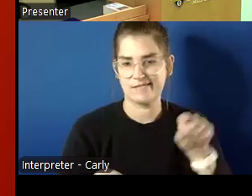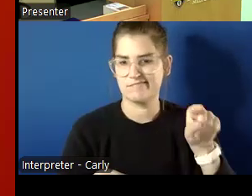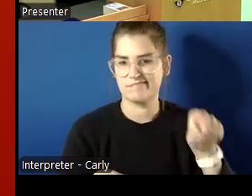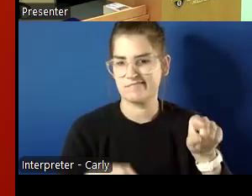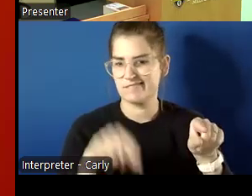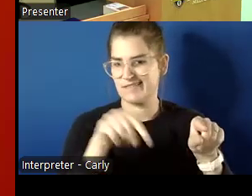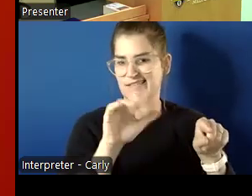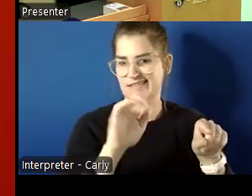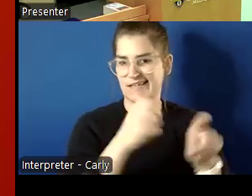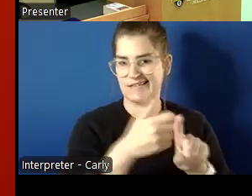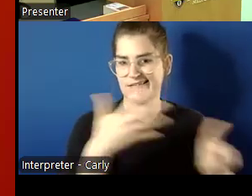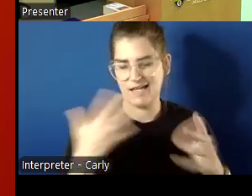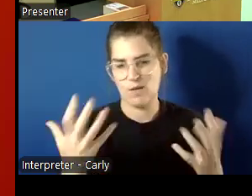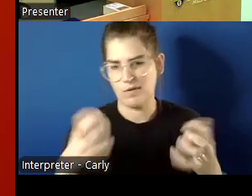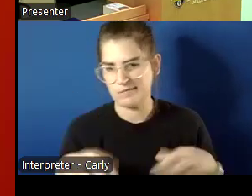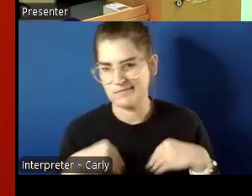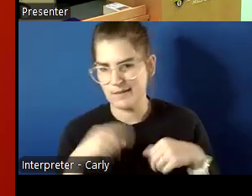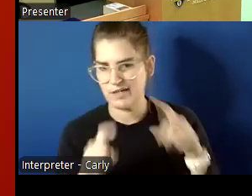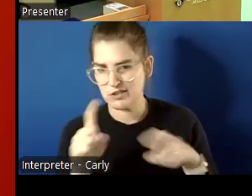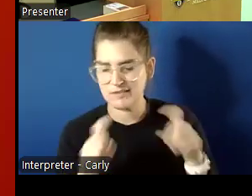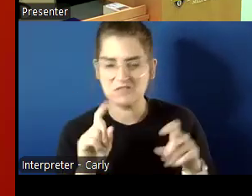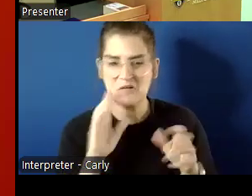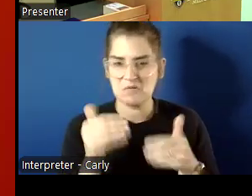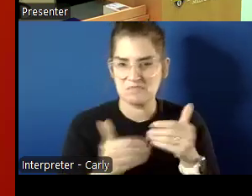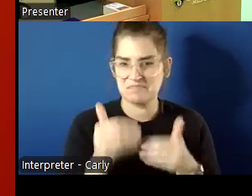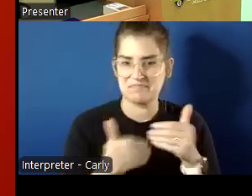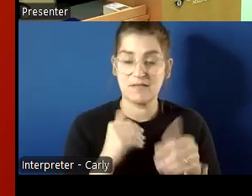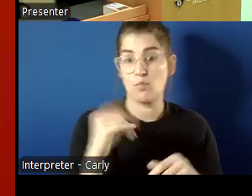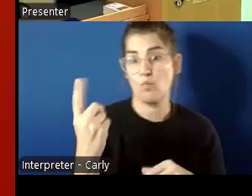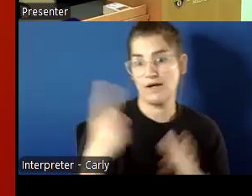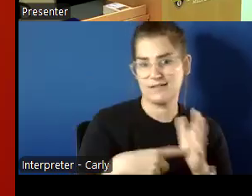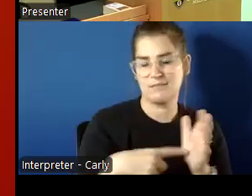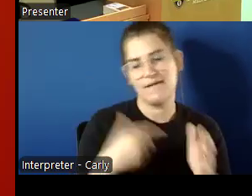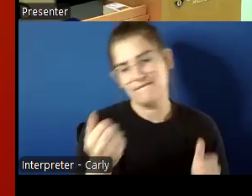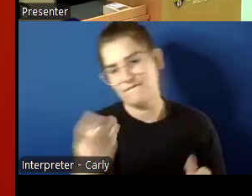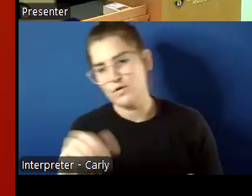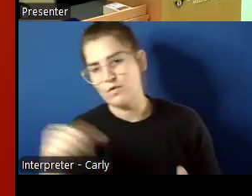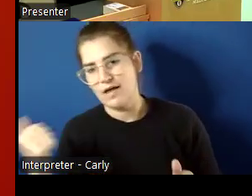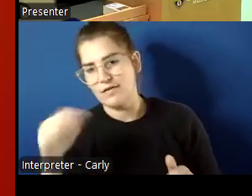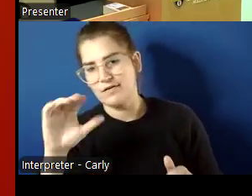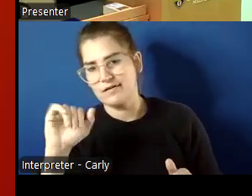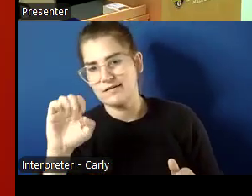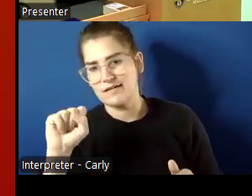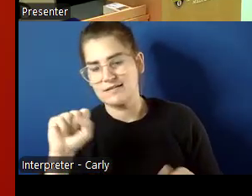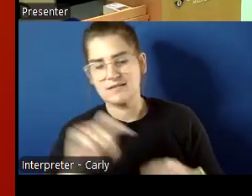let me um move move ahead. That was just one. There were a couple others. Um but I that was that